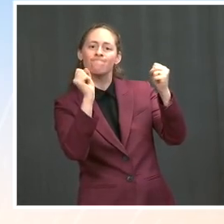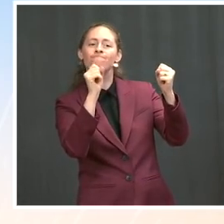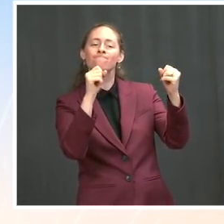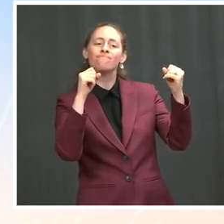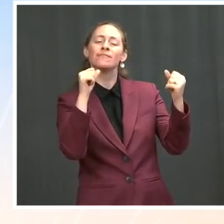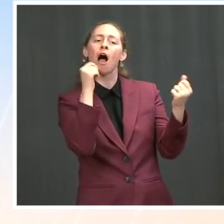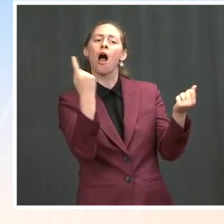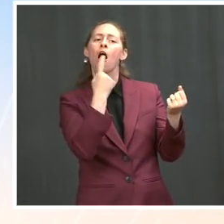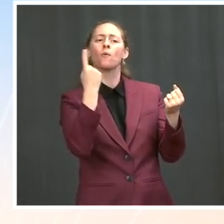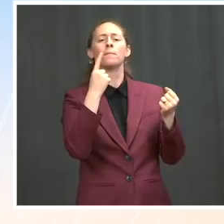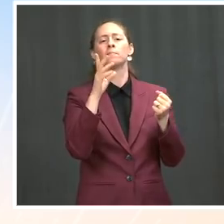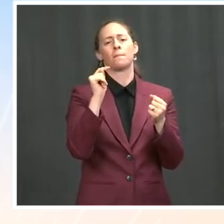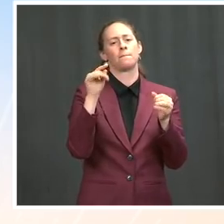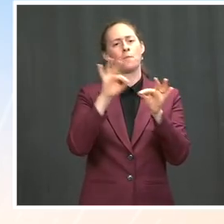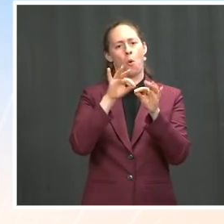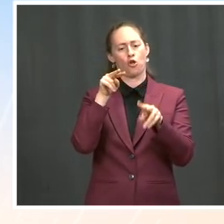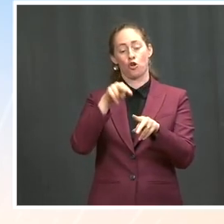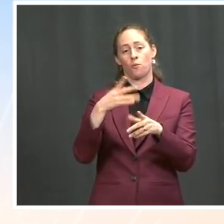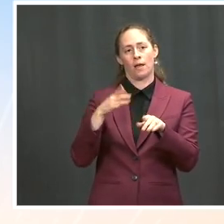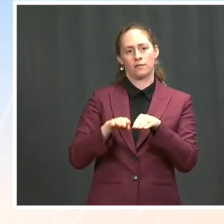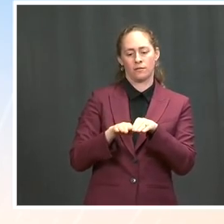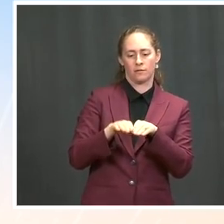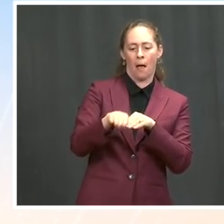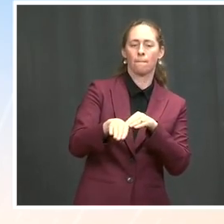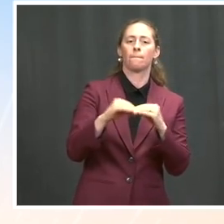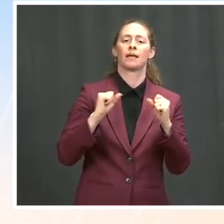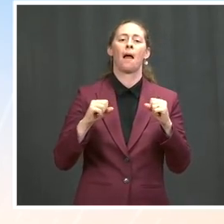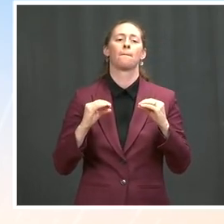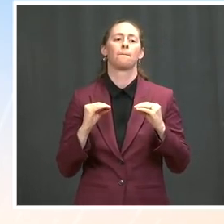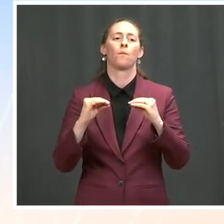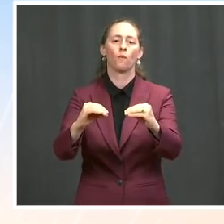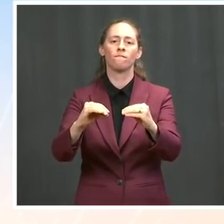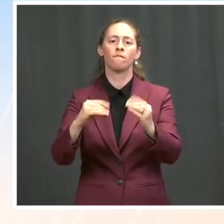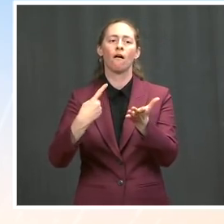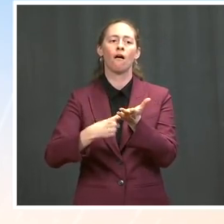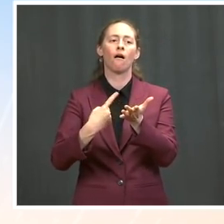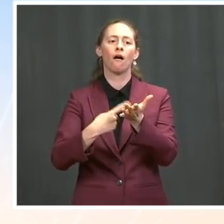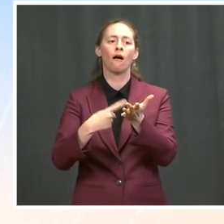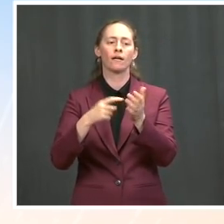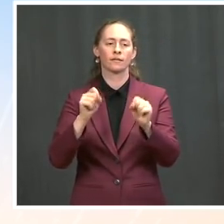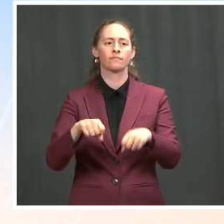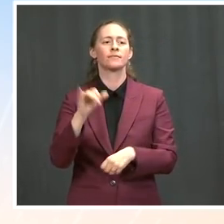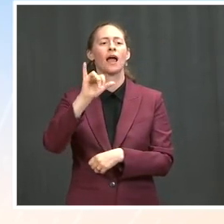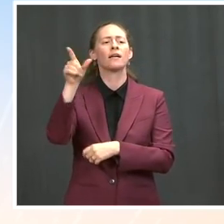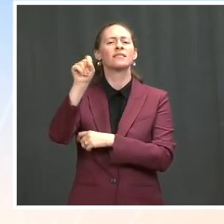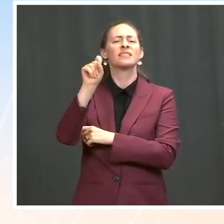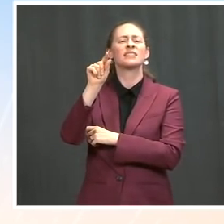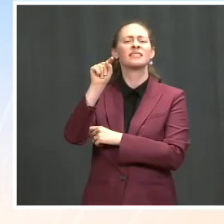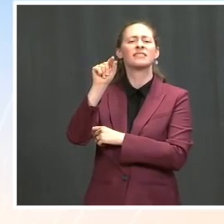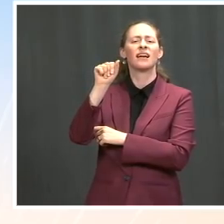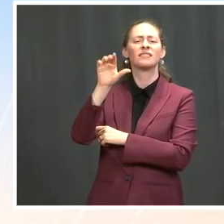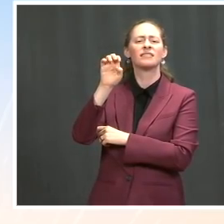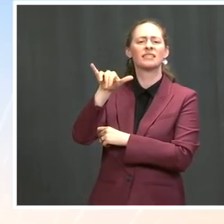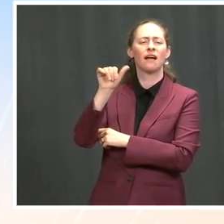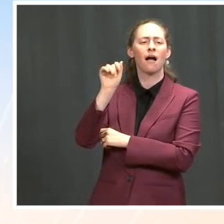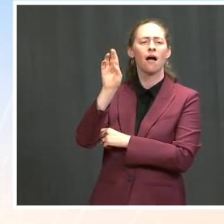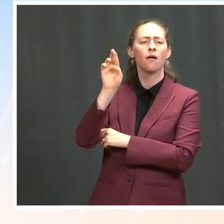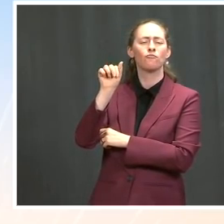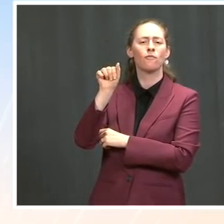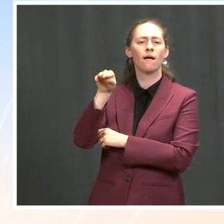And -- and as Stacey Abrams said over the weekend, incremental steps forward in making voting rights more accessible,